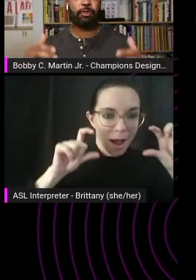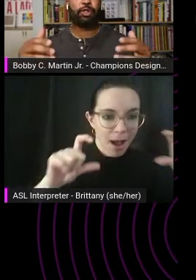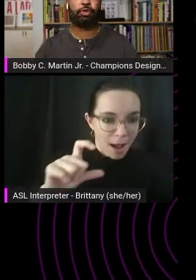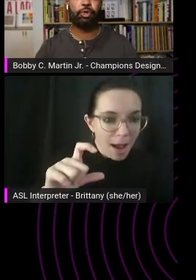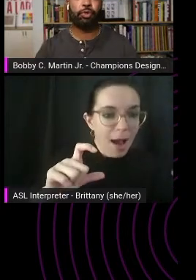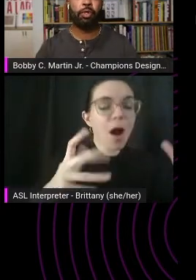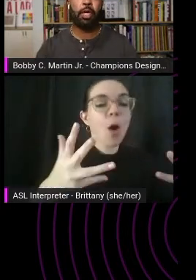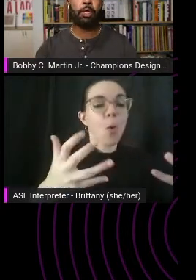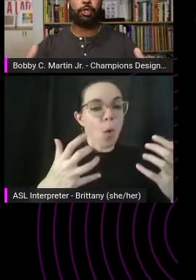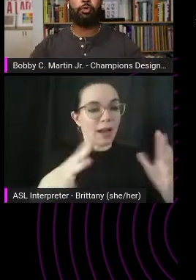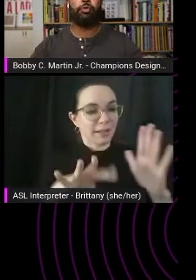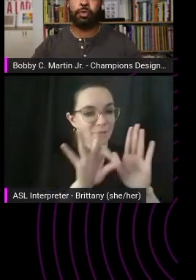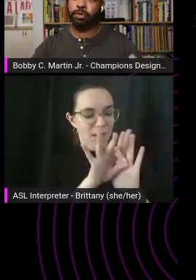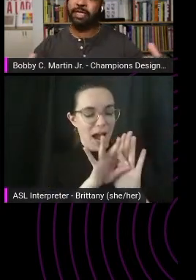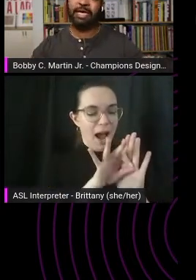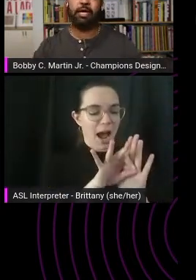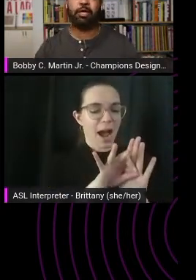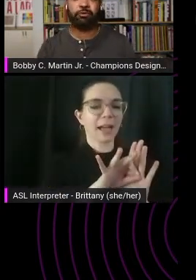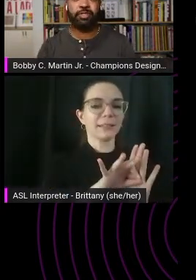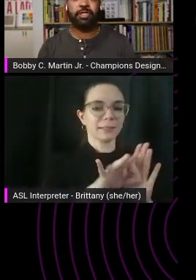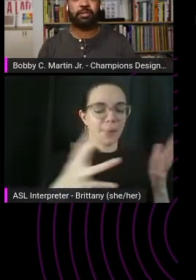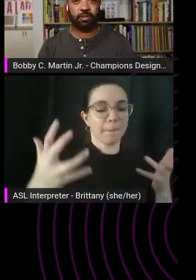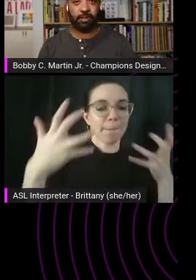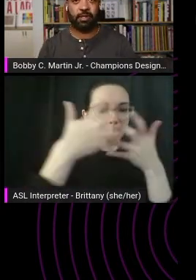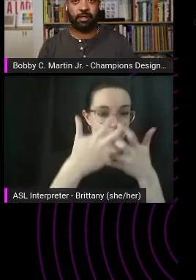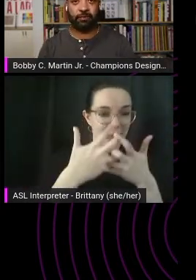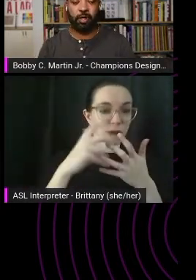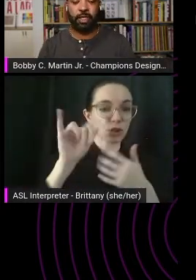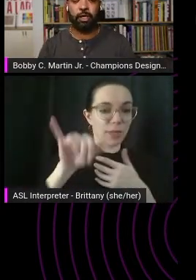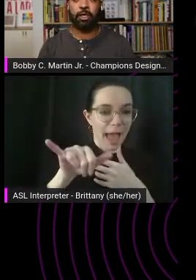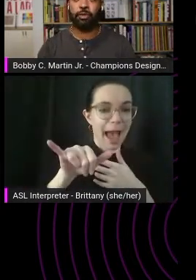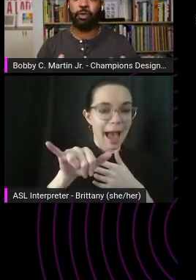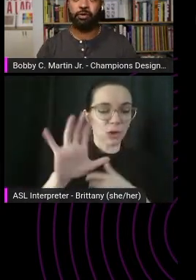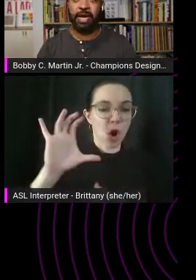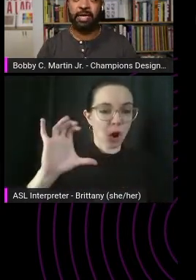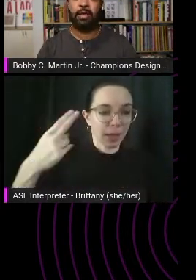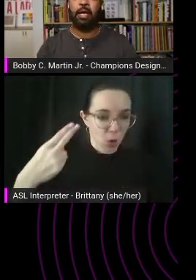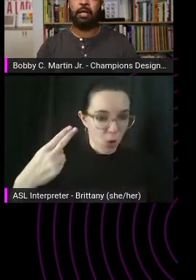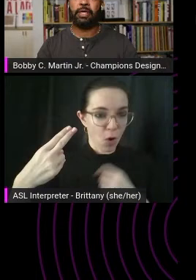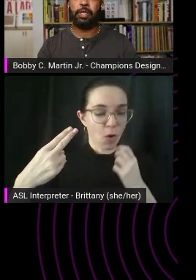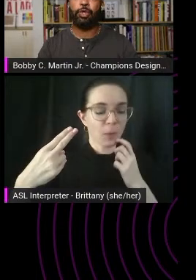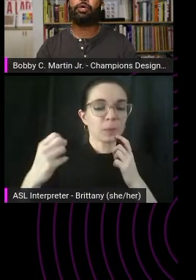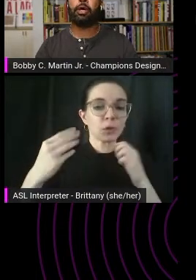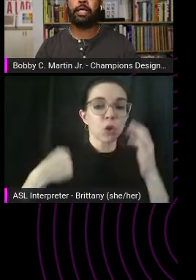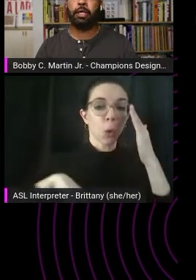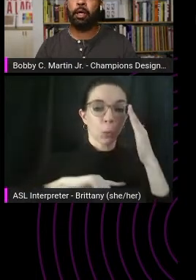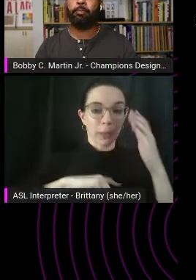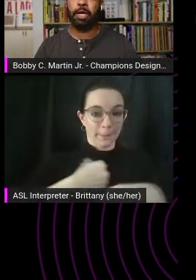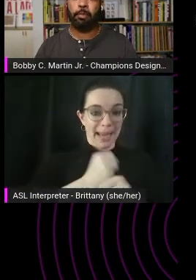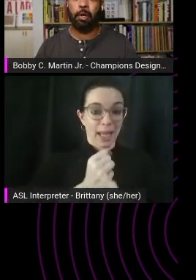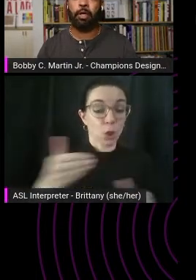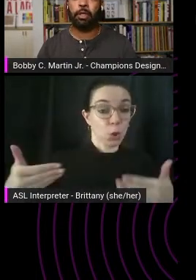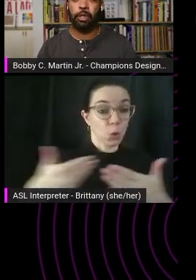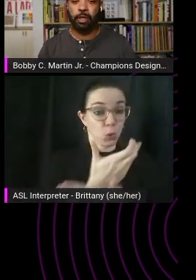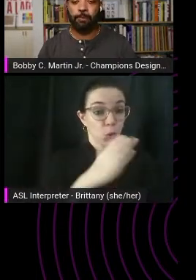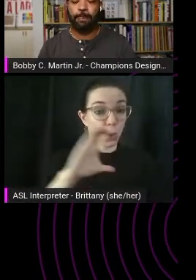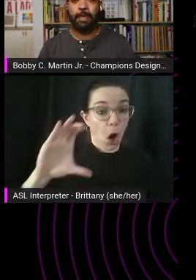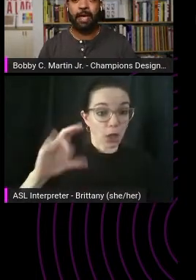that was true to those key characteristics, Carnegie Hall. So we created the new Carnegie Hall brand mark or logo.